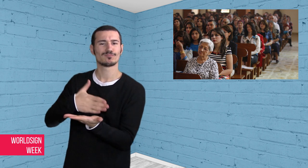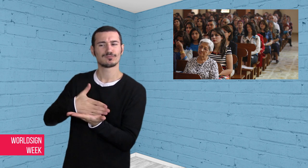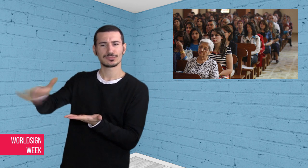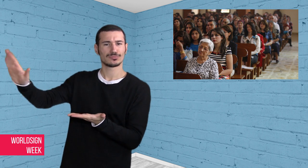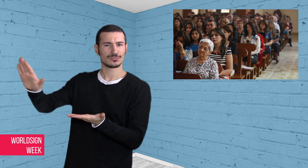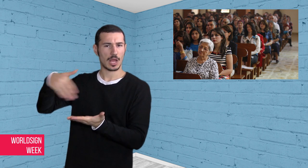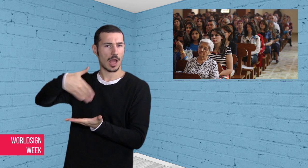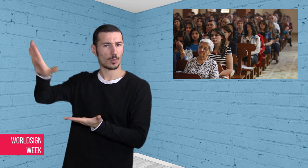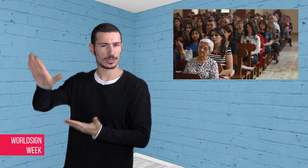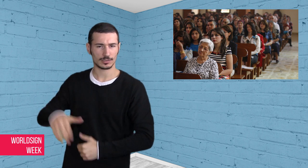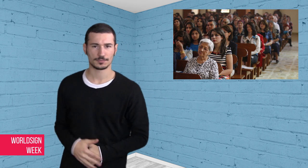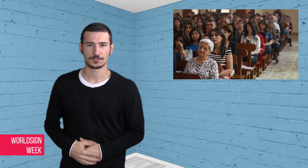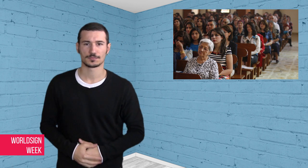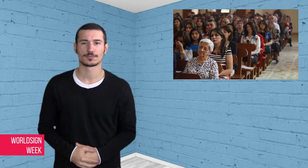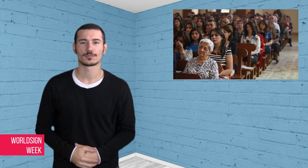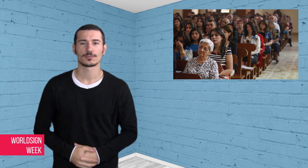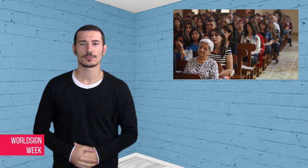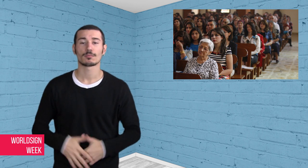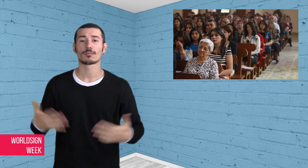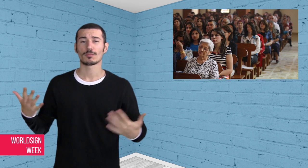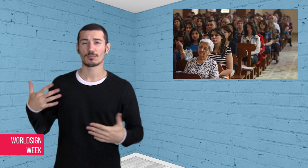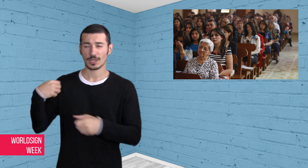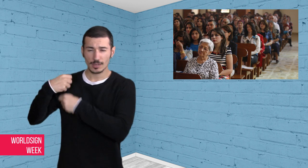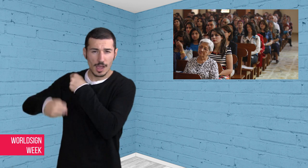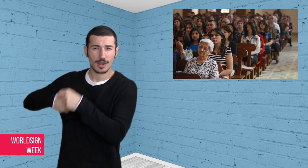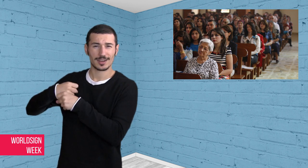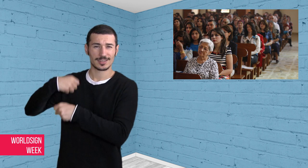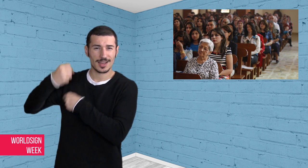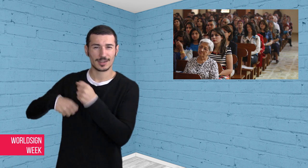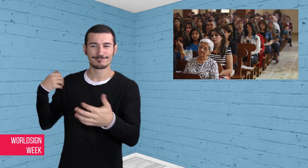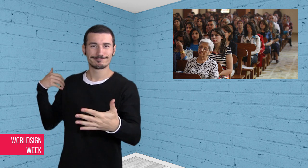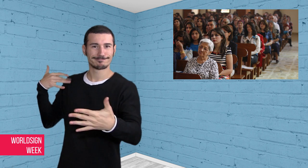For hundreds of years, it was difficult